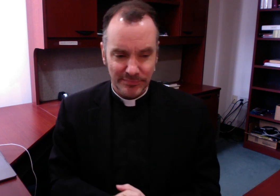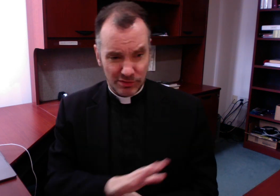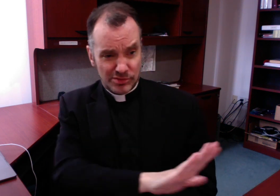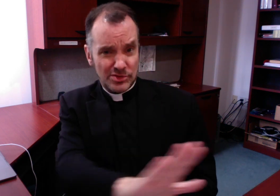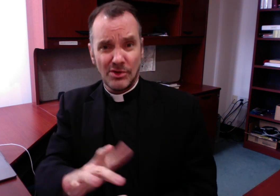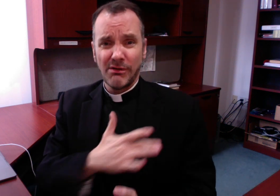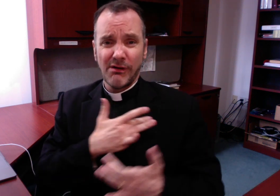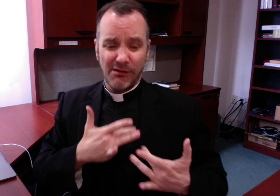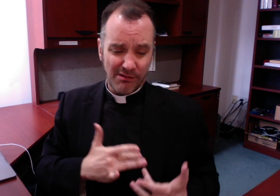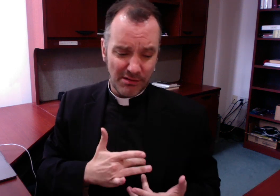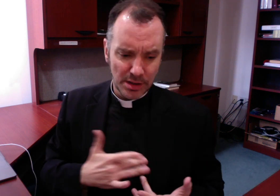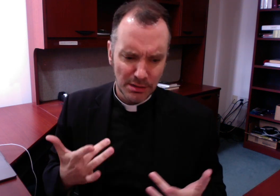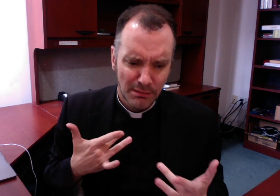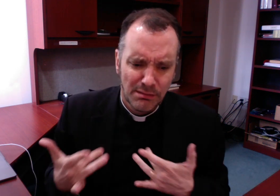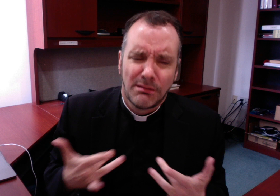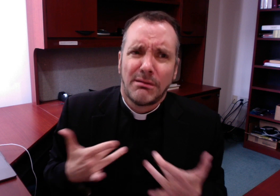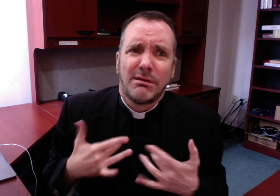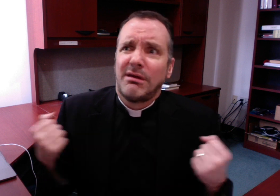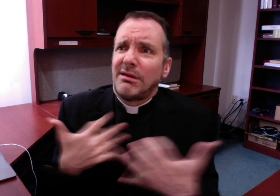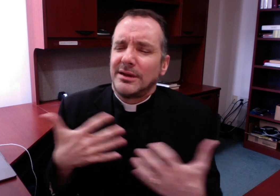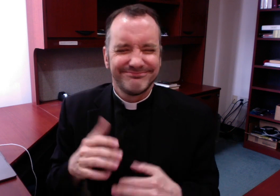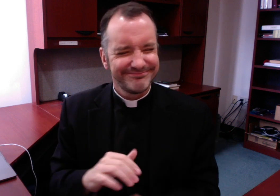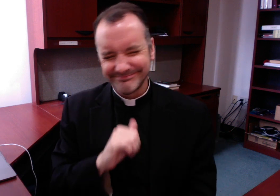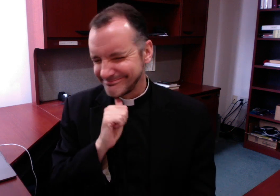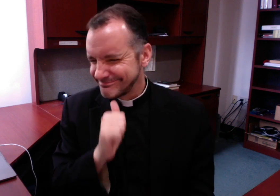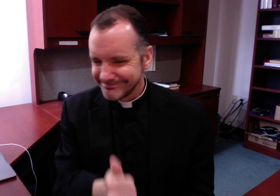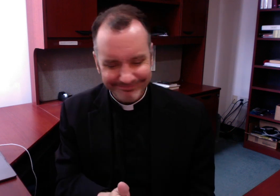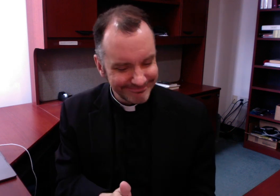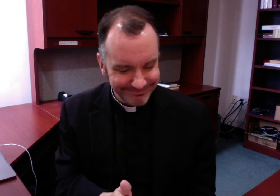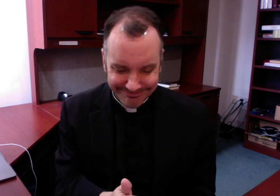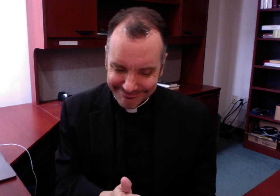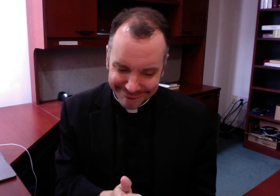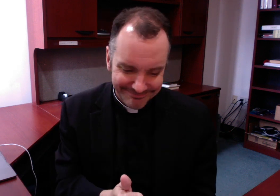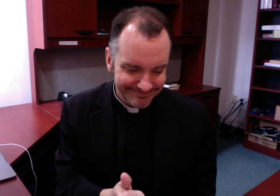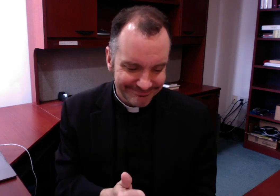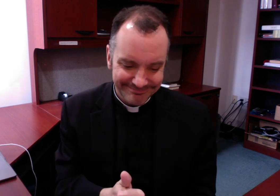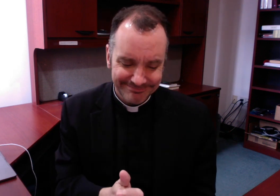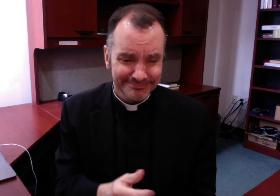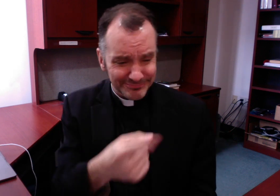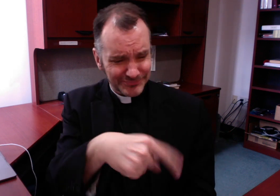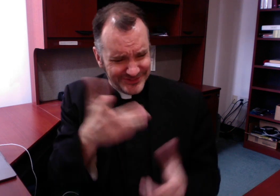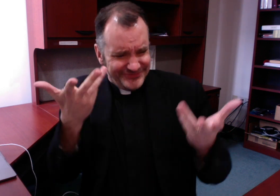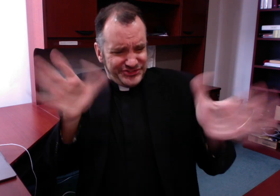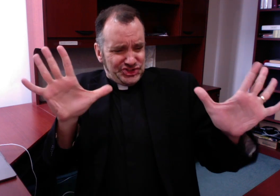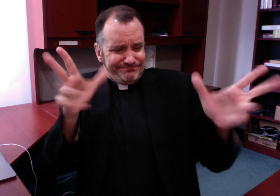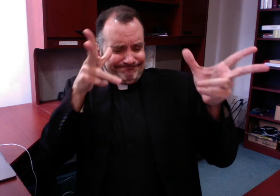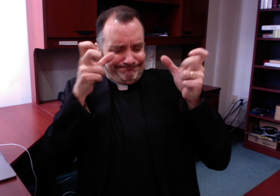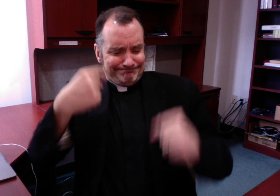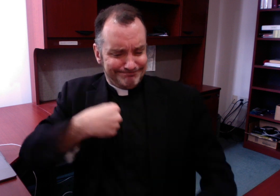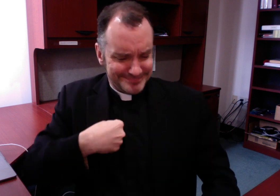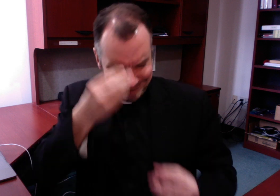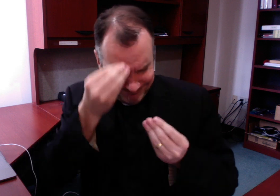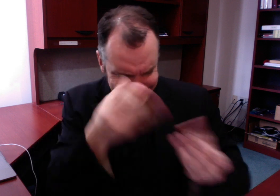not let your hearts be troubled or afraid. You heard me tell you, 'I am going